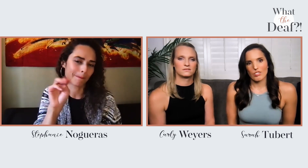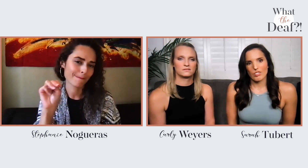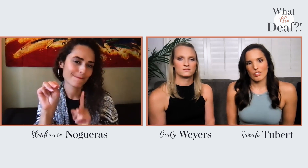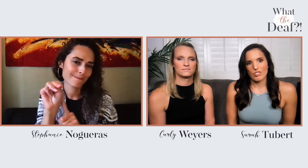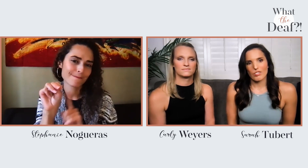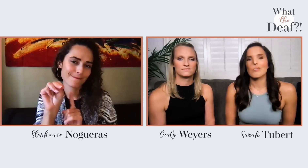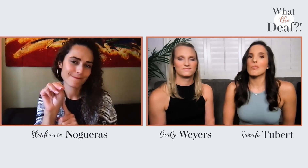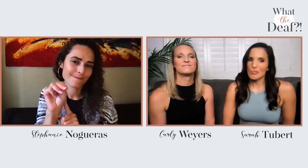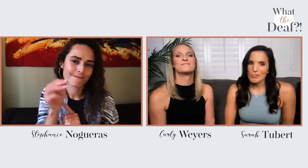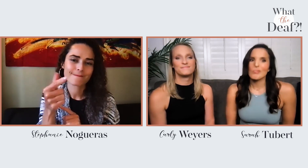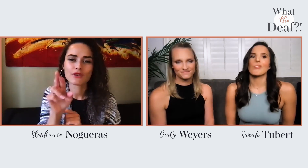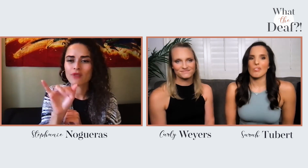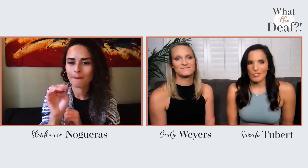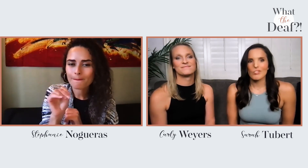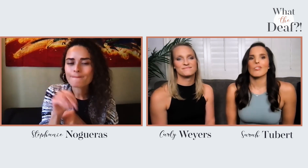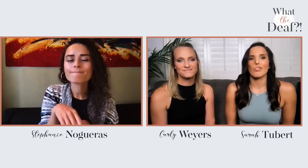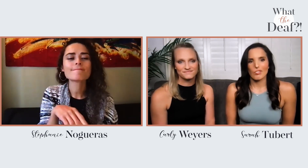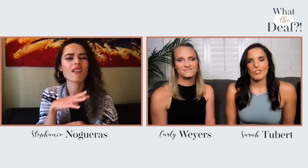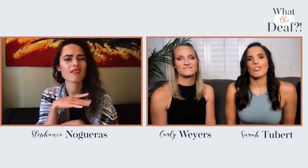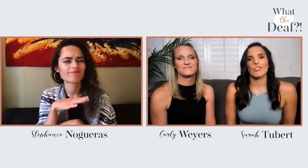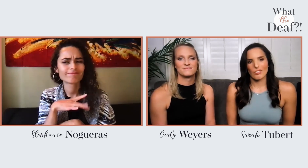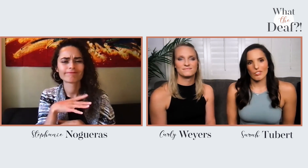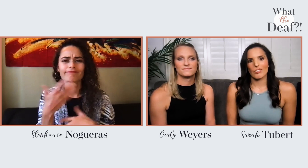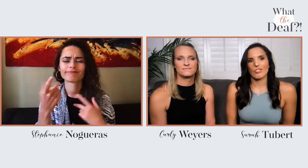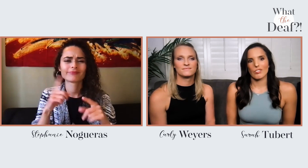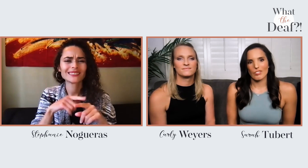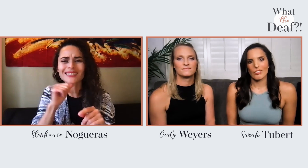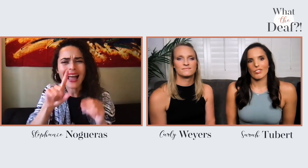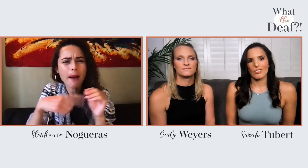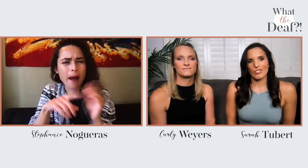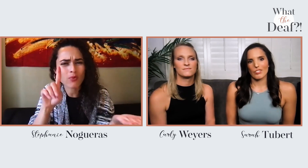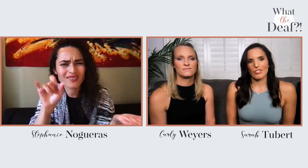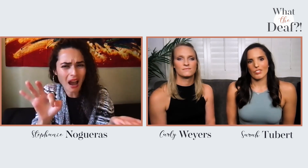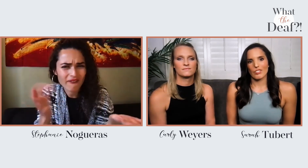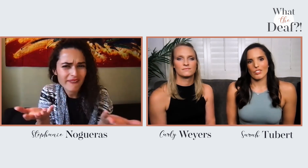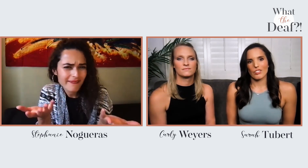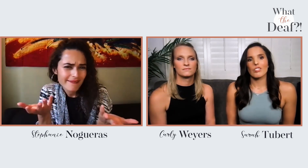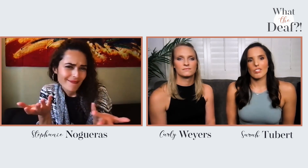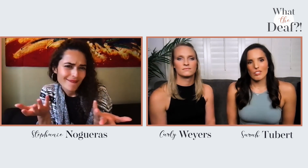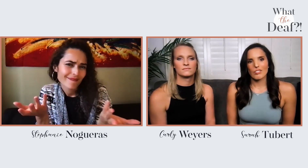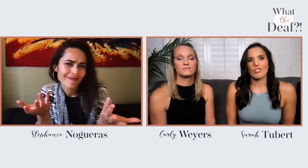It was when I was on the TV show "Grimm." Yeah, it was really cool, and mind you, it wasn't about me being deaf.